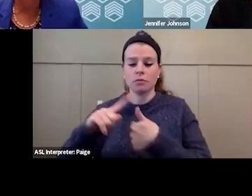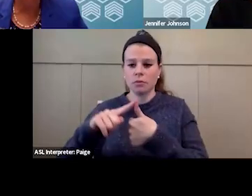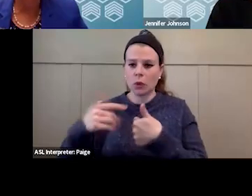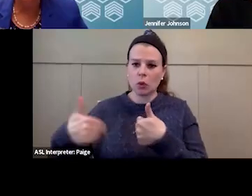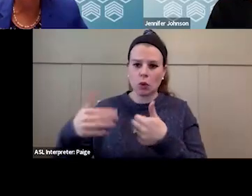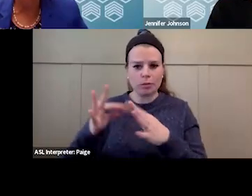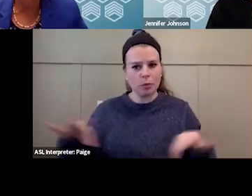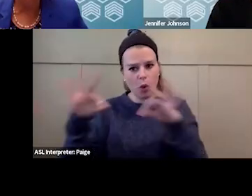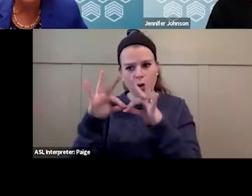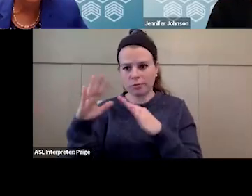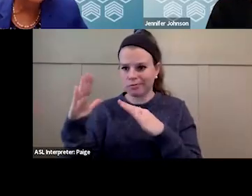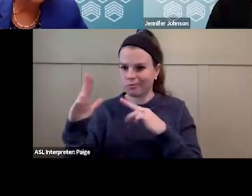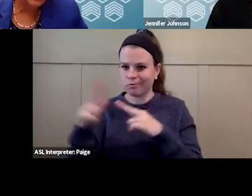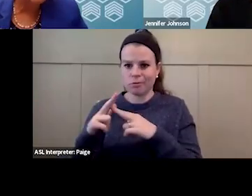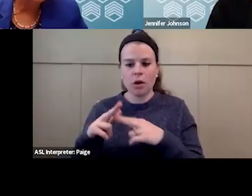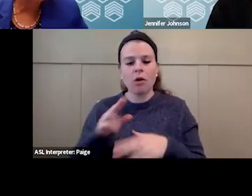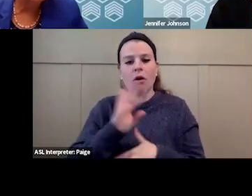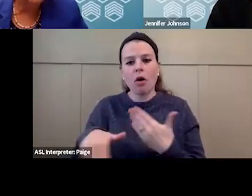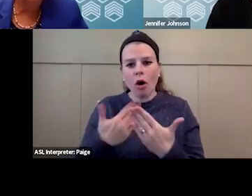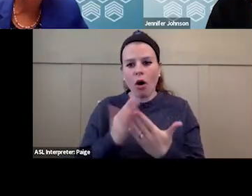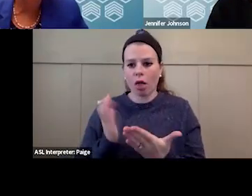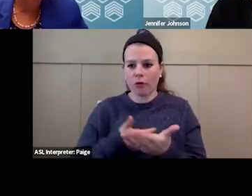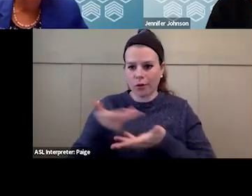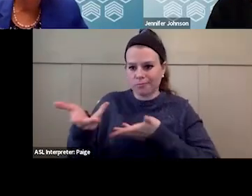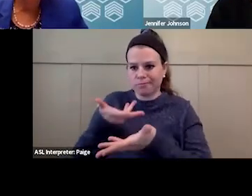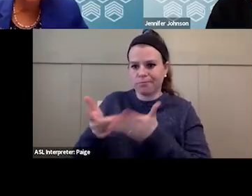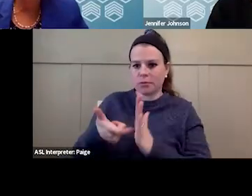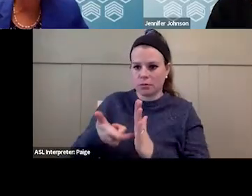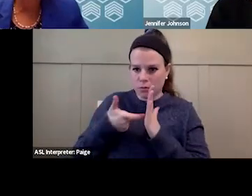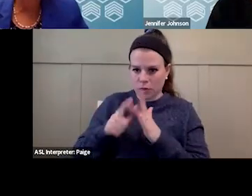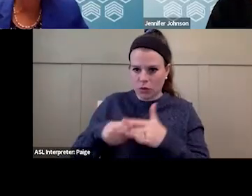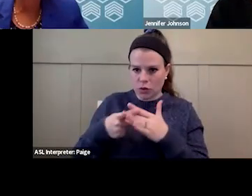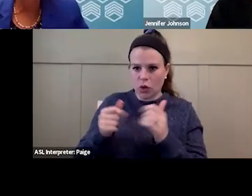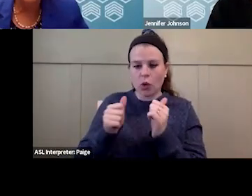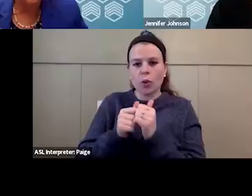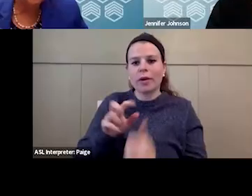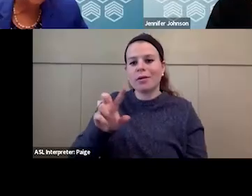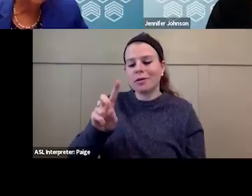All of our judicial interactions have to begin with dignity and respect.